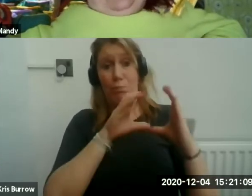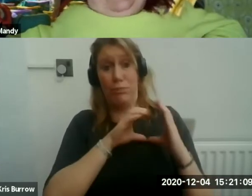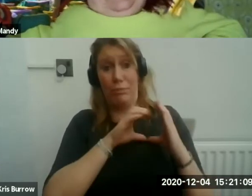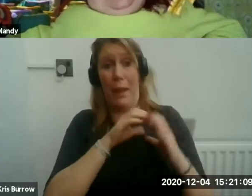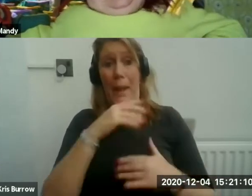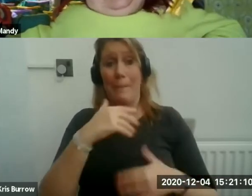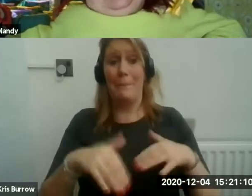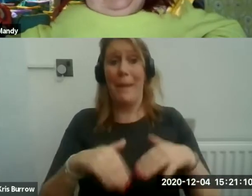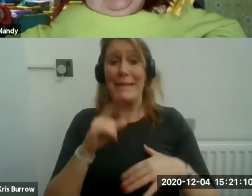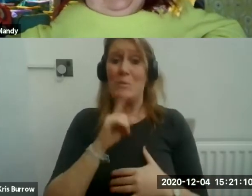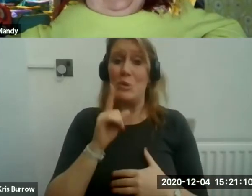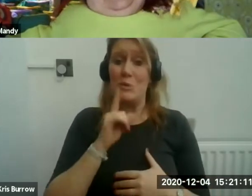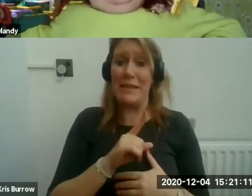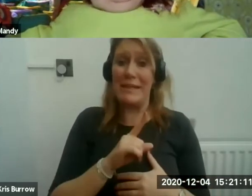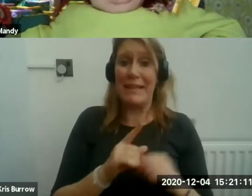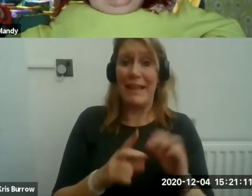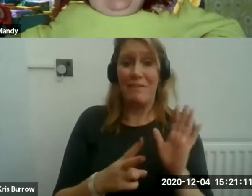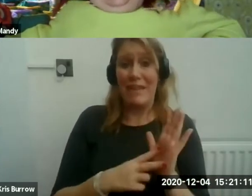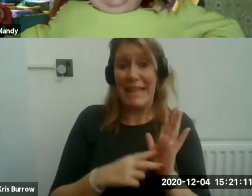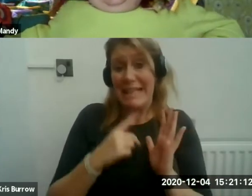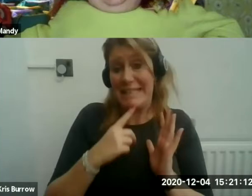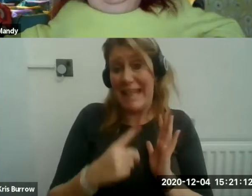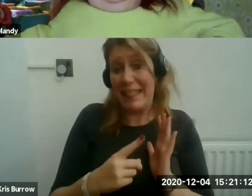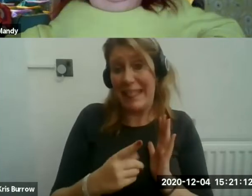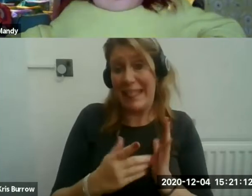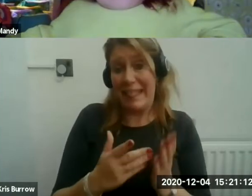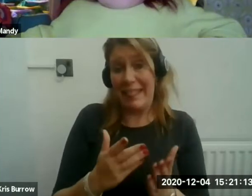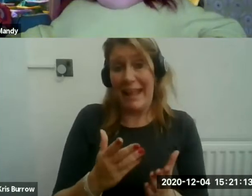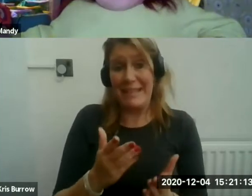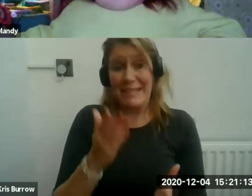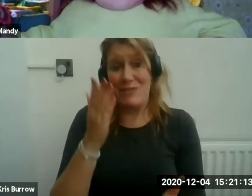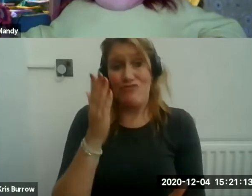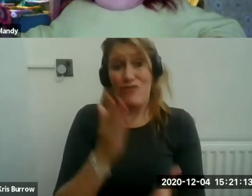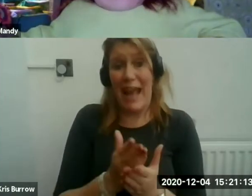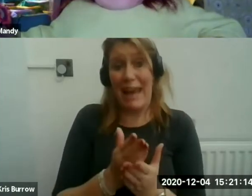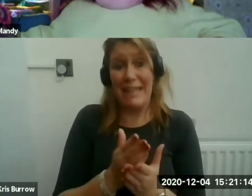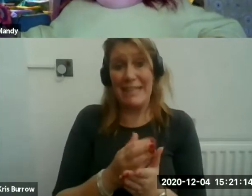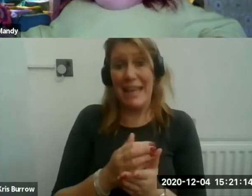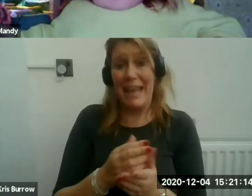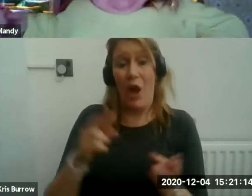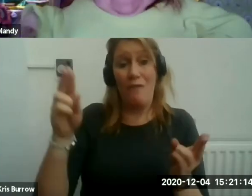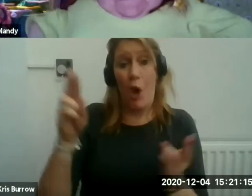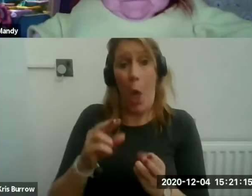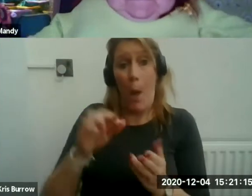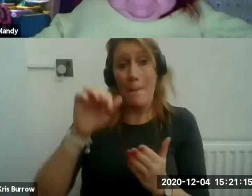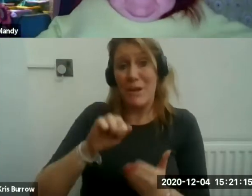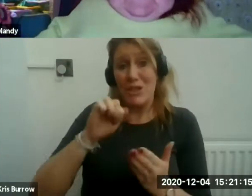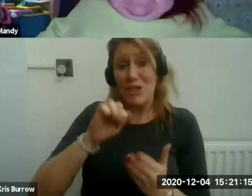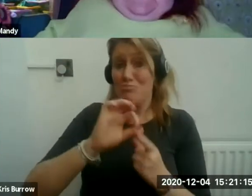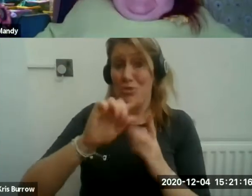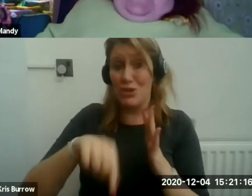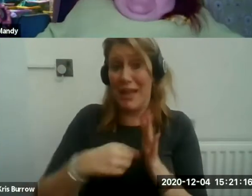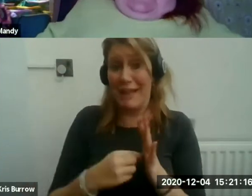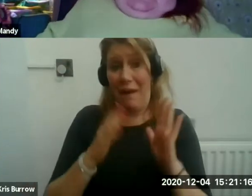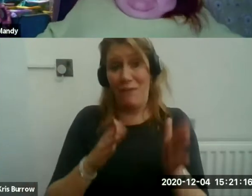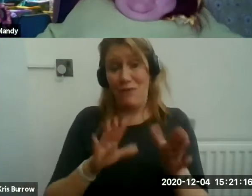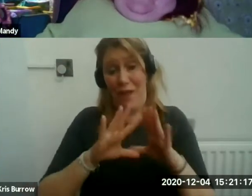That's the reality of low budget project, you know. That's not to diminish